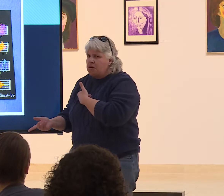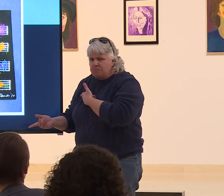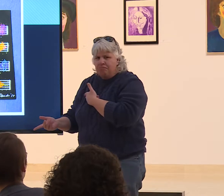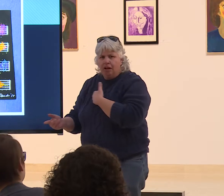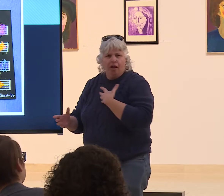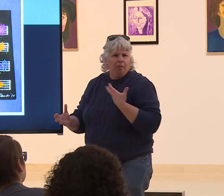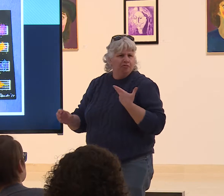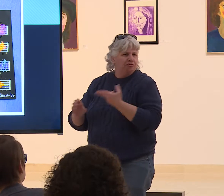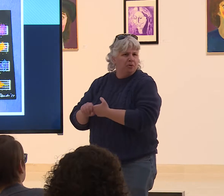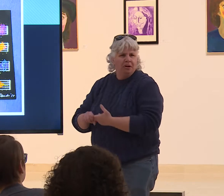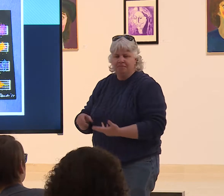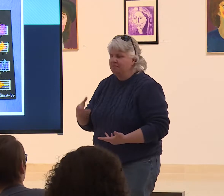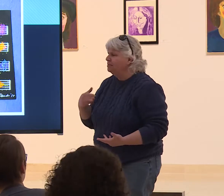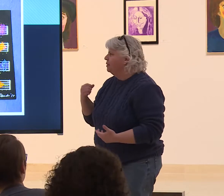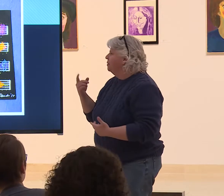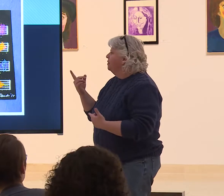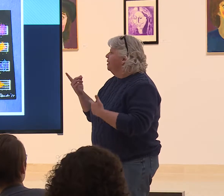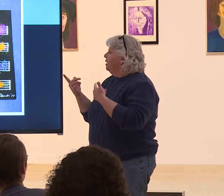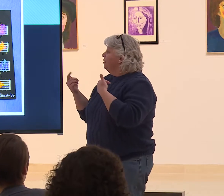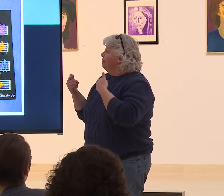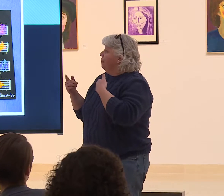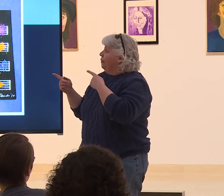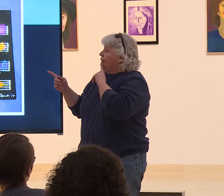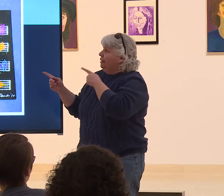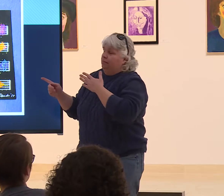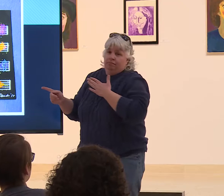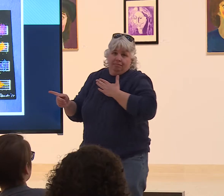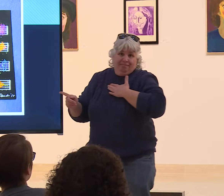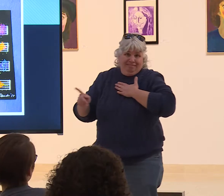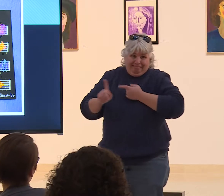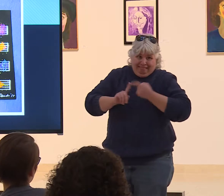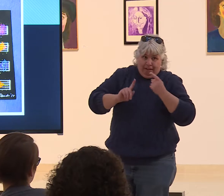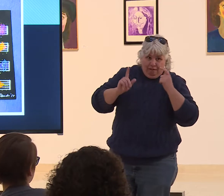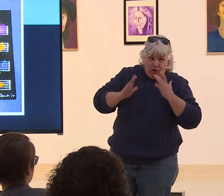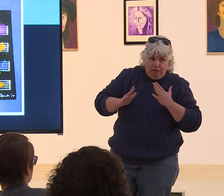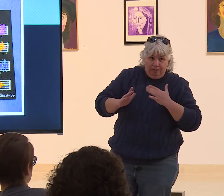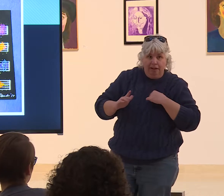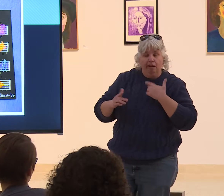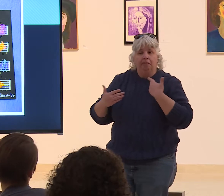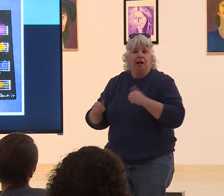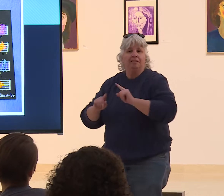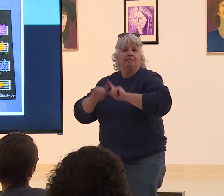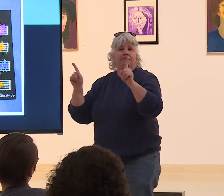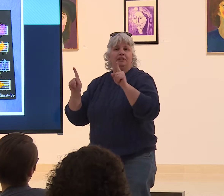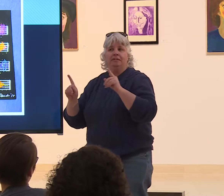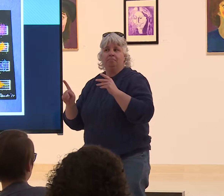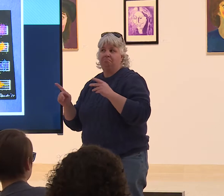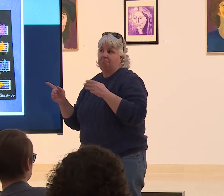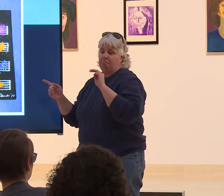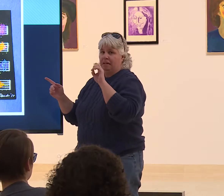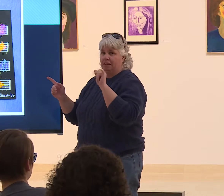so I met her there originally, and she explained the Challenge, and I decided to join. Now, I'm a photographer,